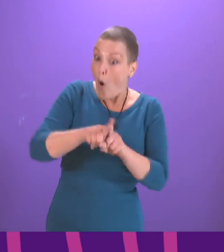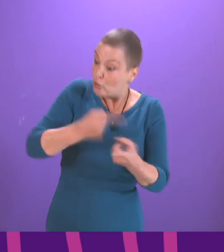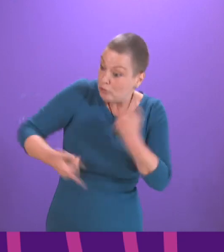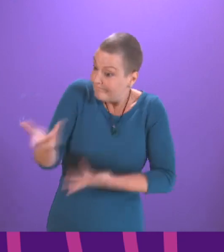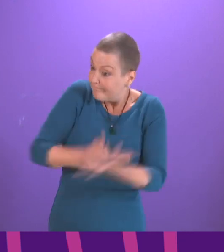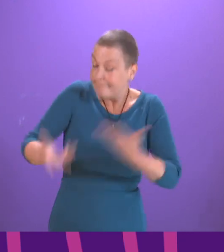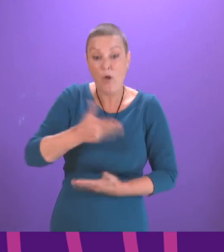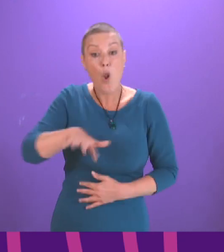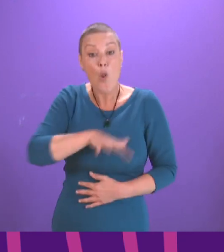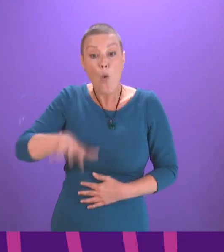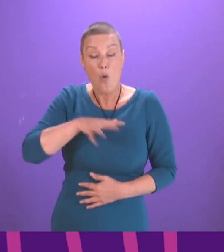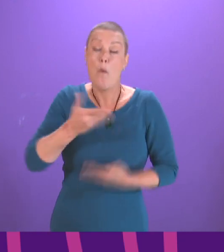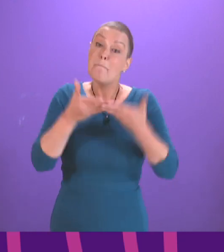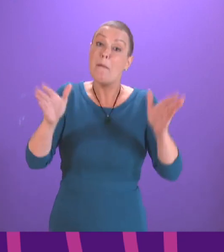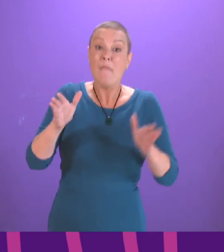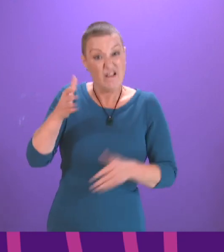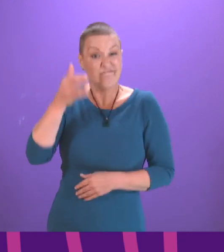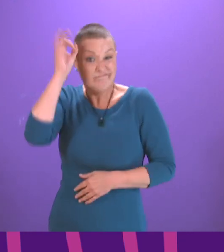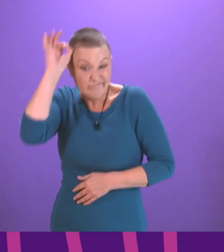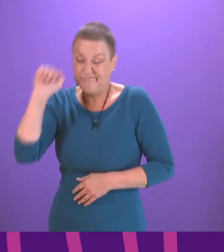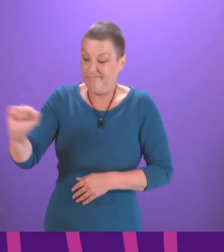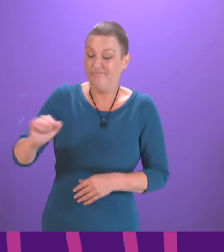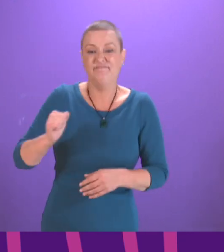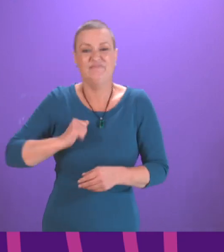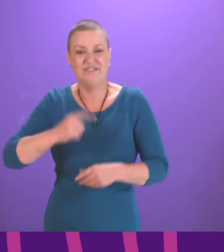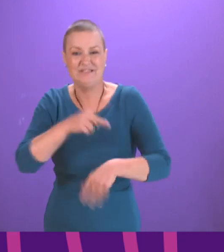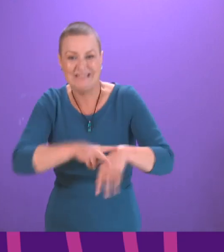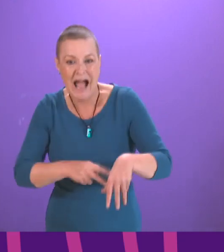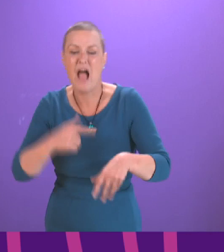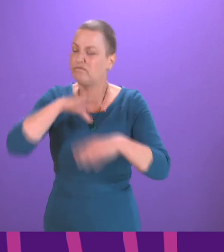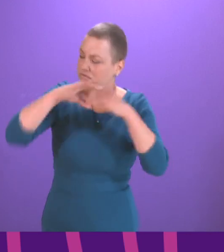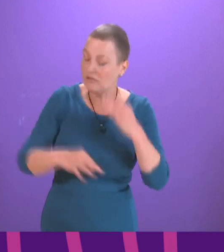consideration of local circumstances, such as specific outbreaks, travel and work patterns,